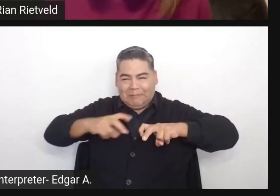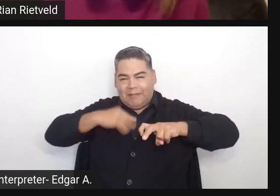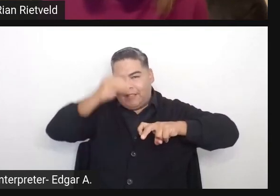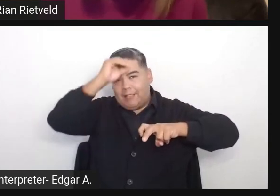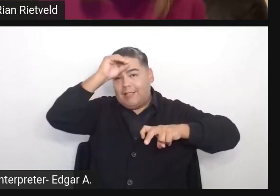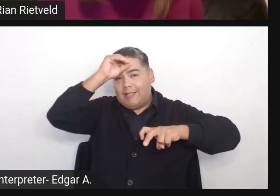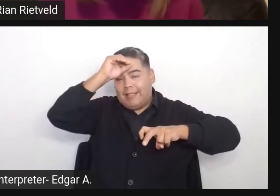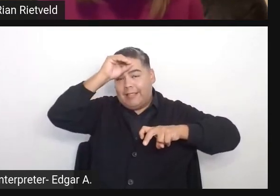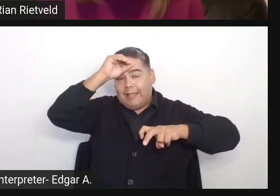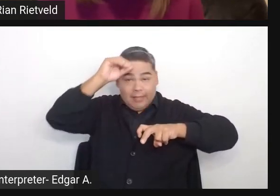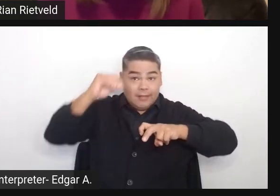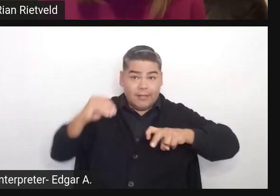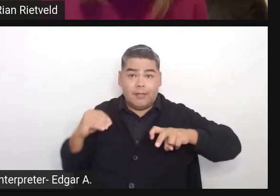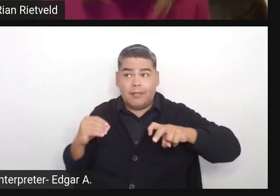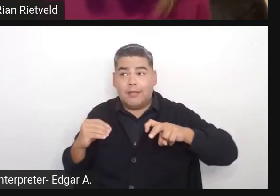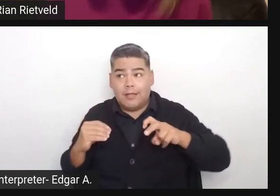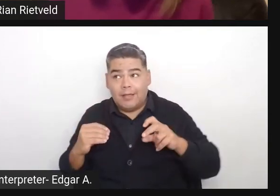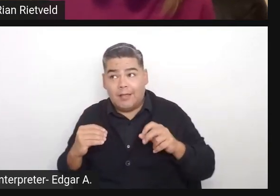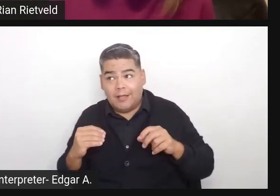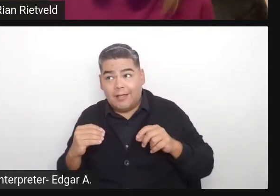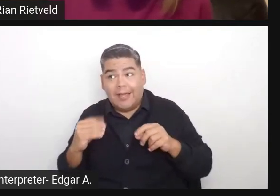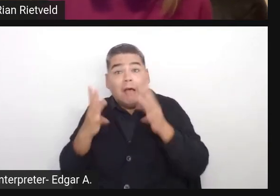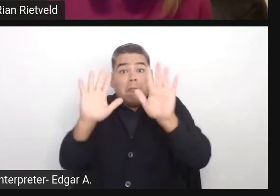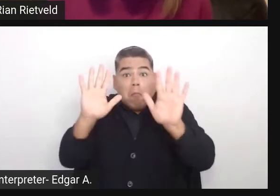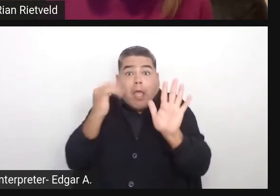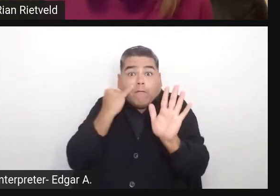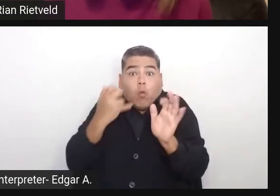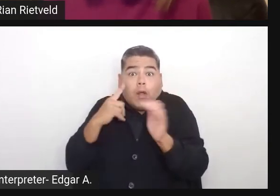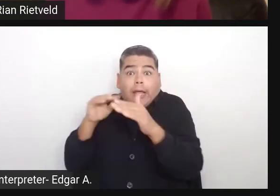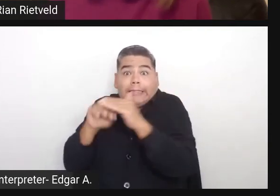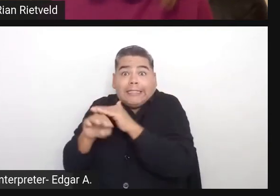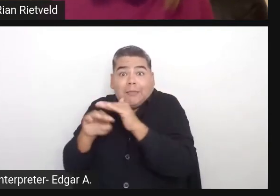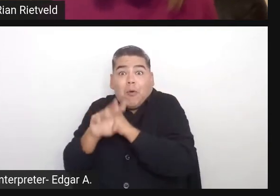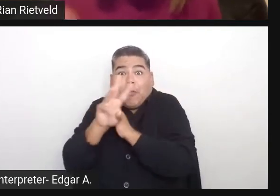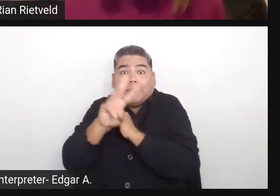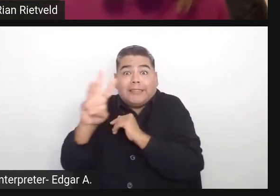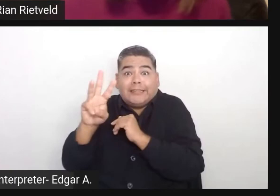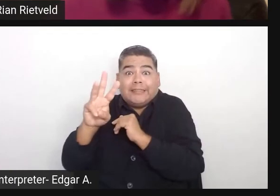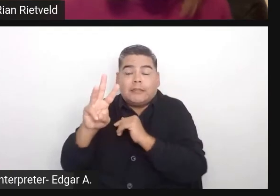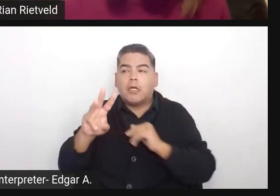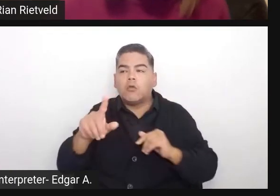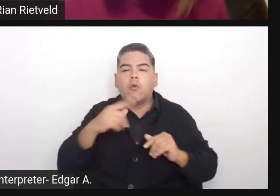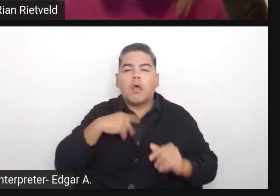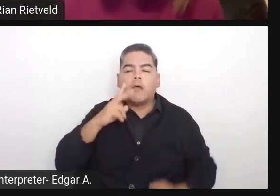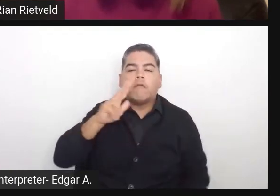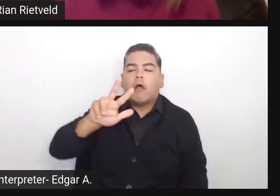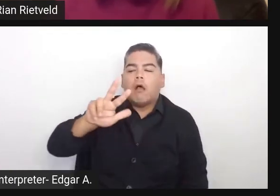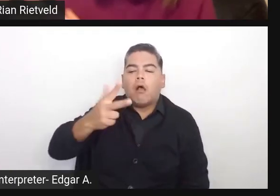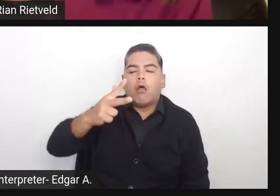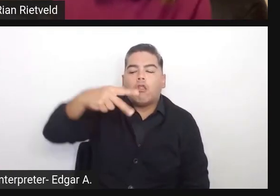I do know if you want an accessible site and you have a third-party application like Search a Form